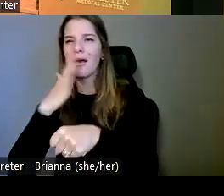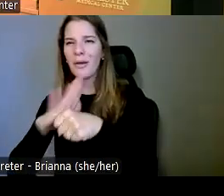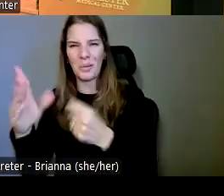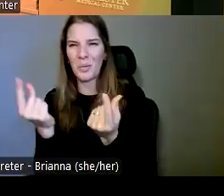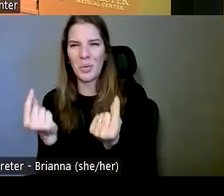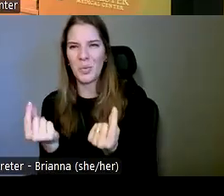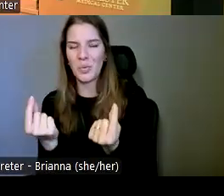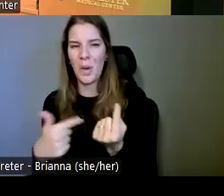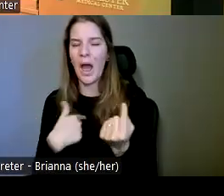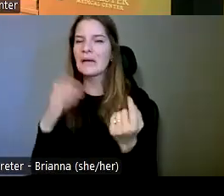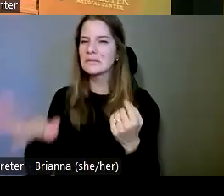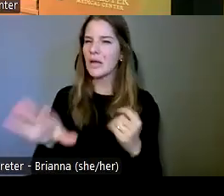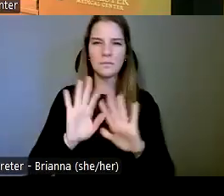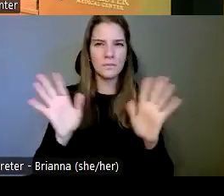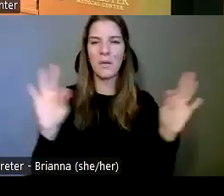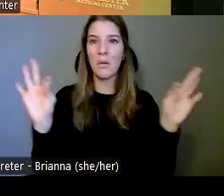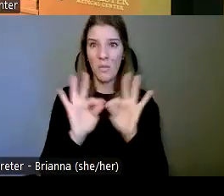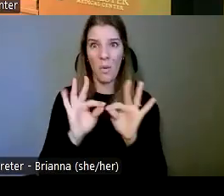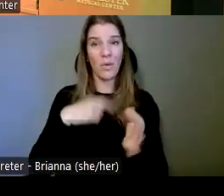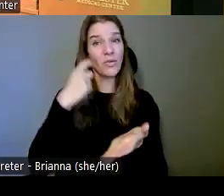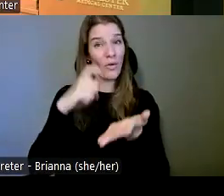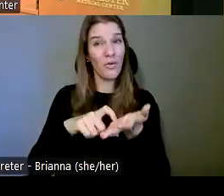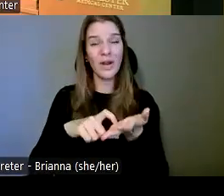that problem that's going to be one of the major problems as we're dealing with aging populations,